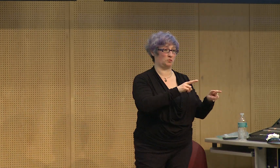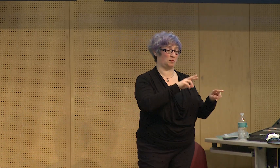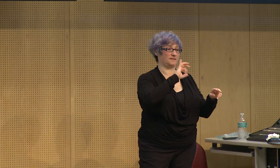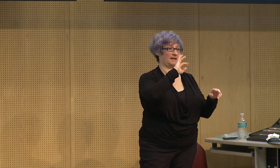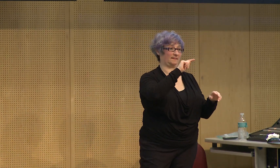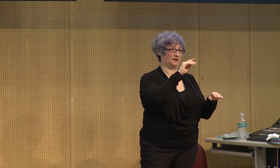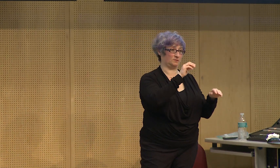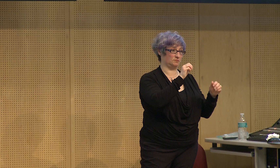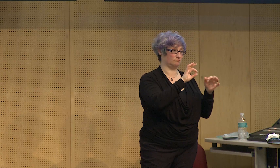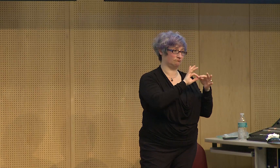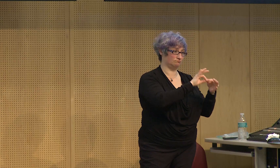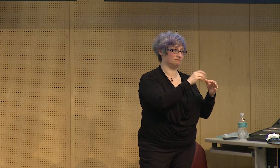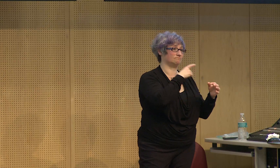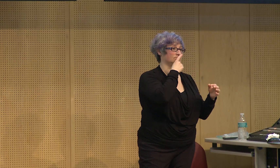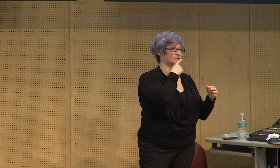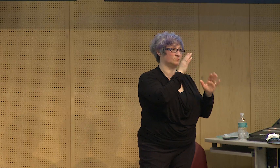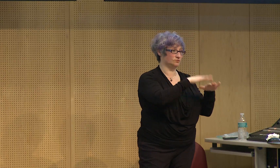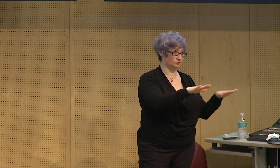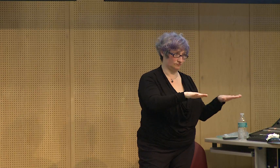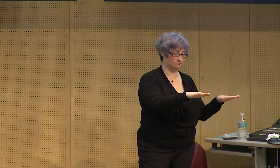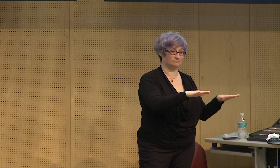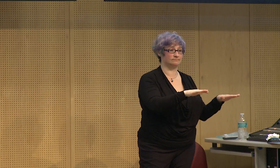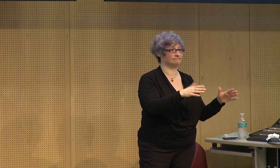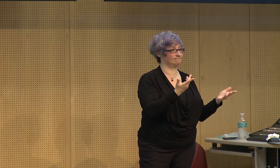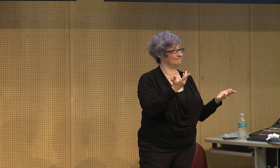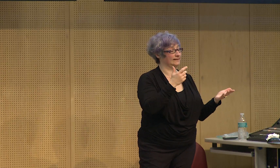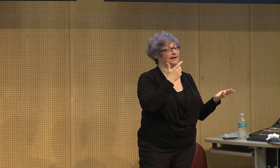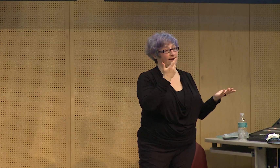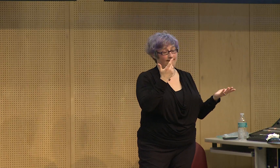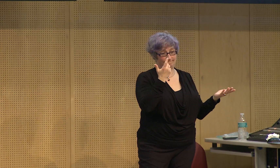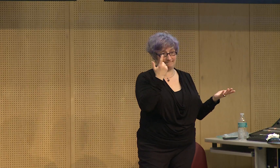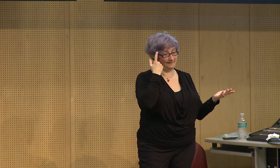instill the quantity correlation within the person learning the language.